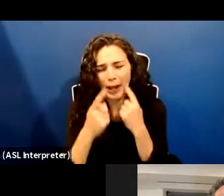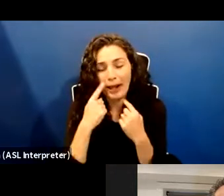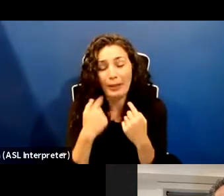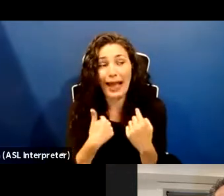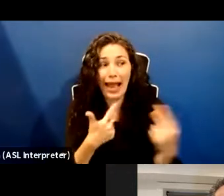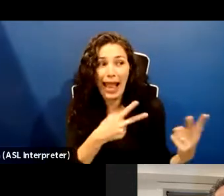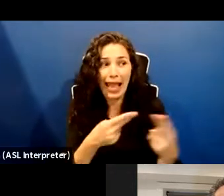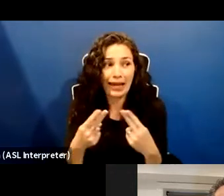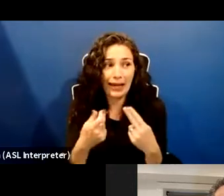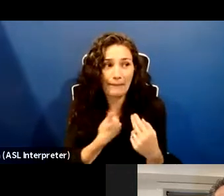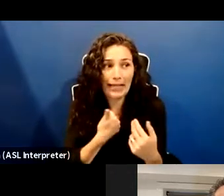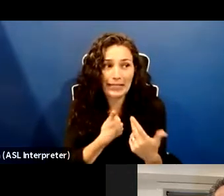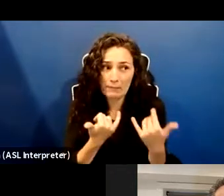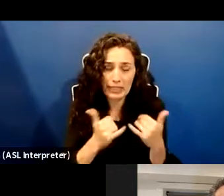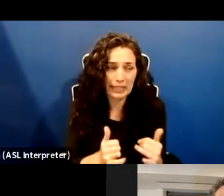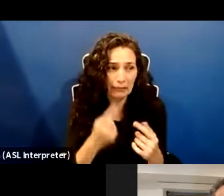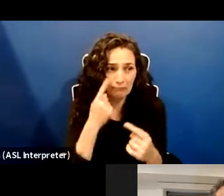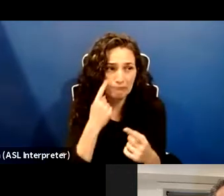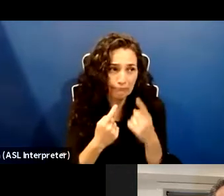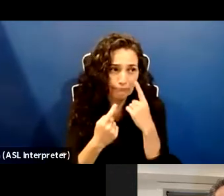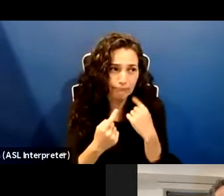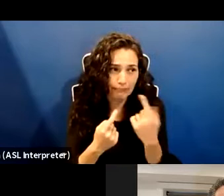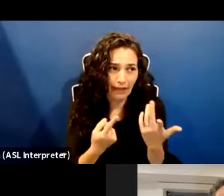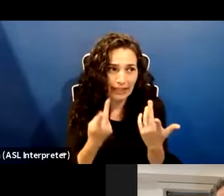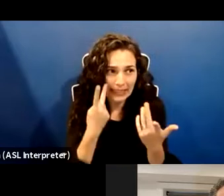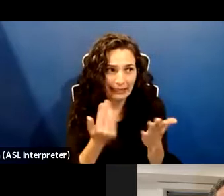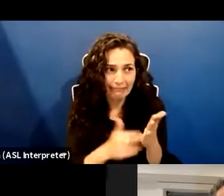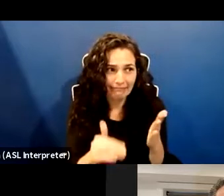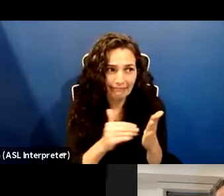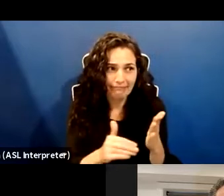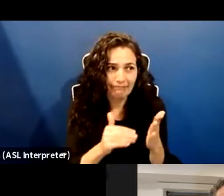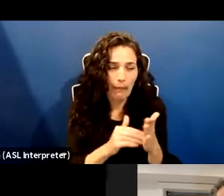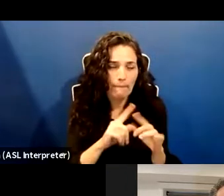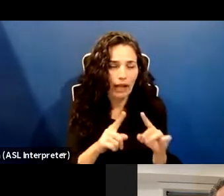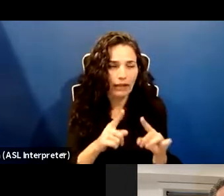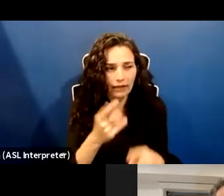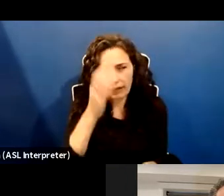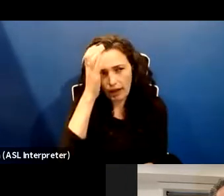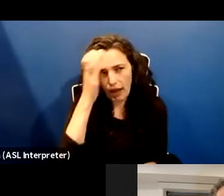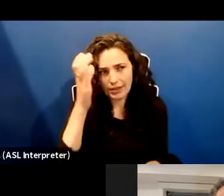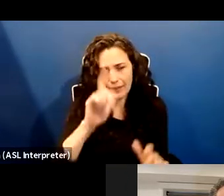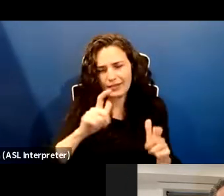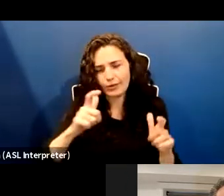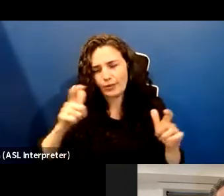it's just really represent something so much larger than life. And so connected as well.